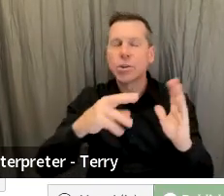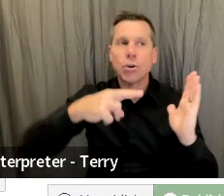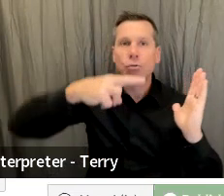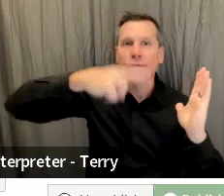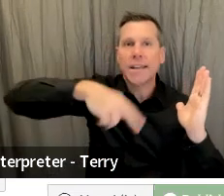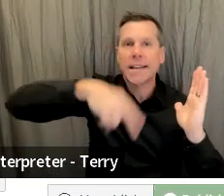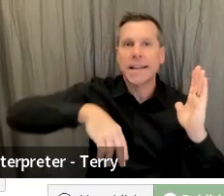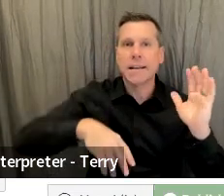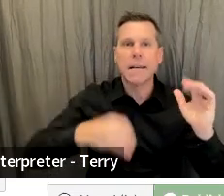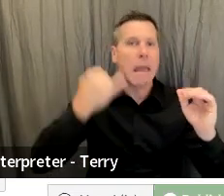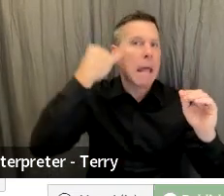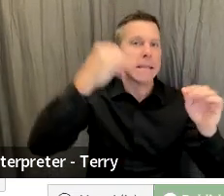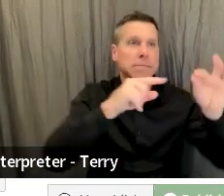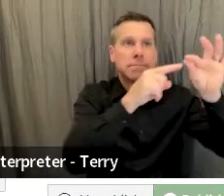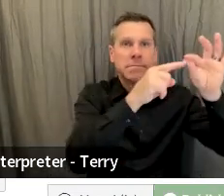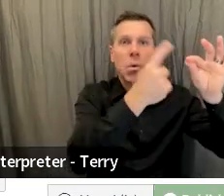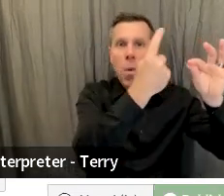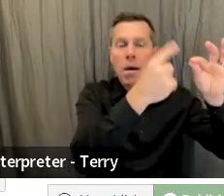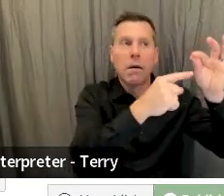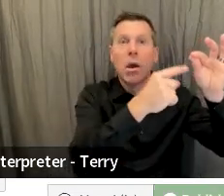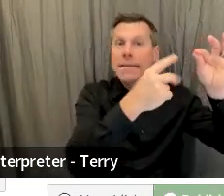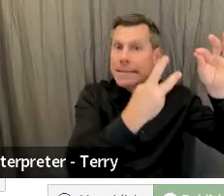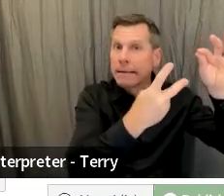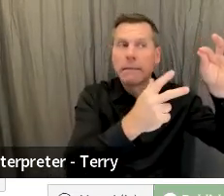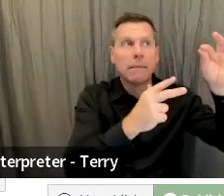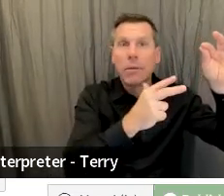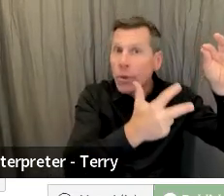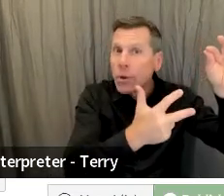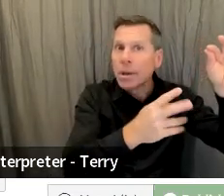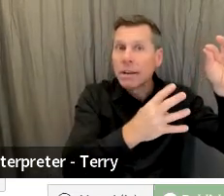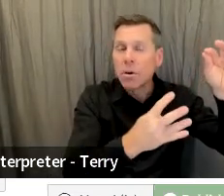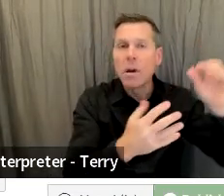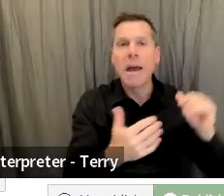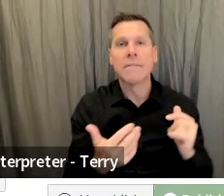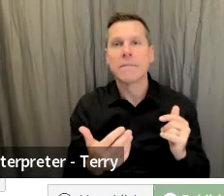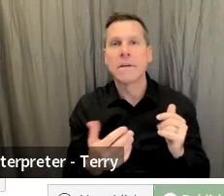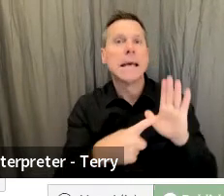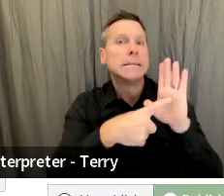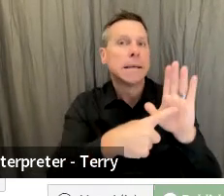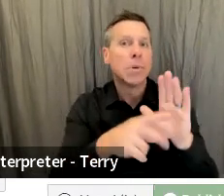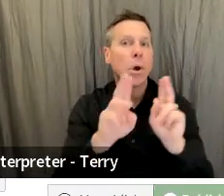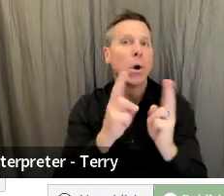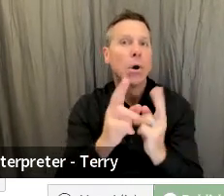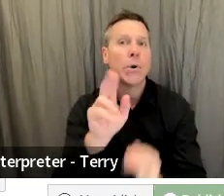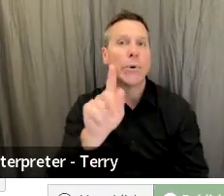We also had several different model units, right. That someone could go in and they could look at how someone else